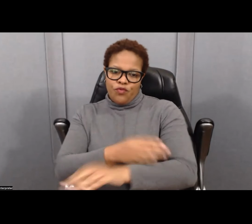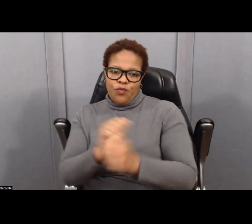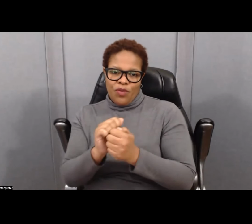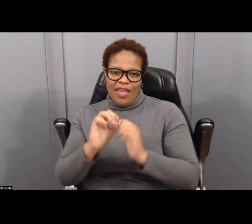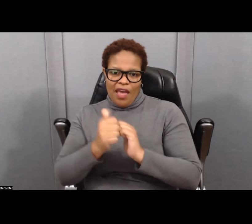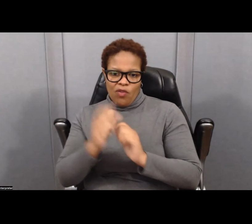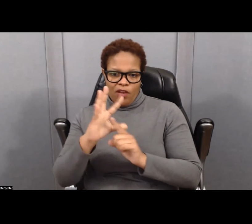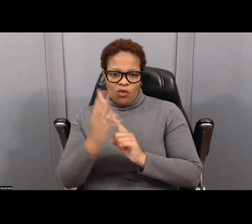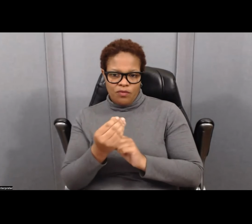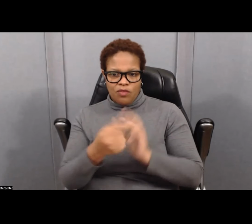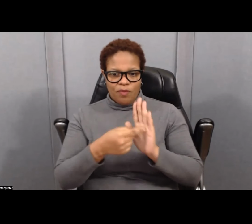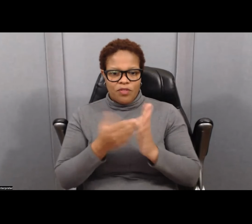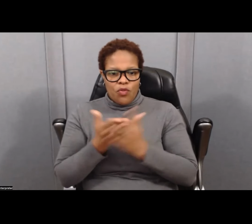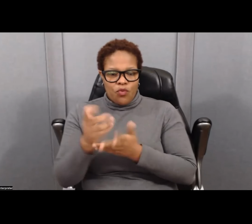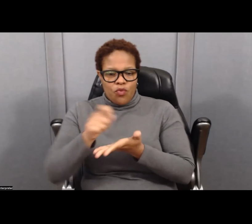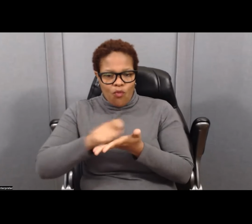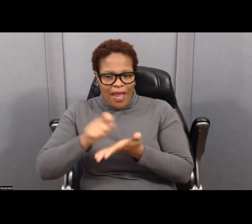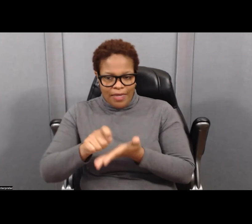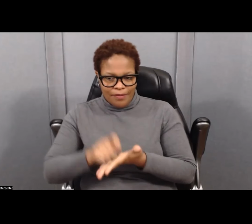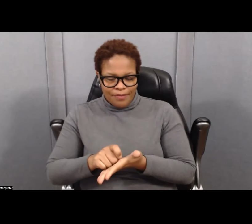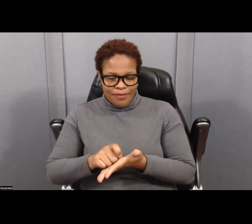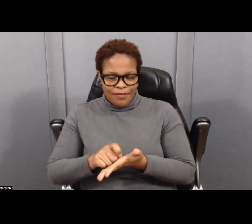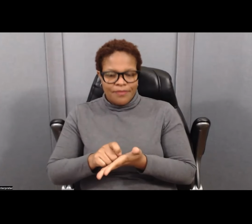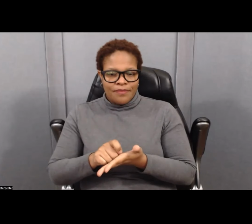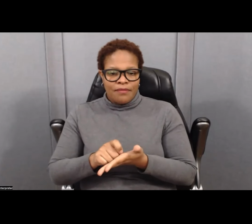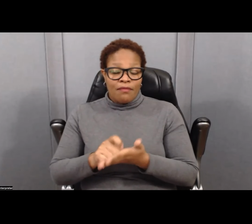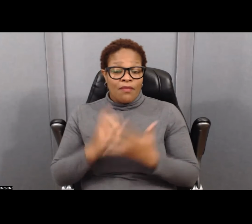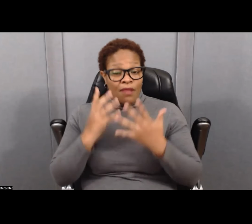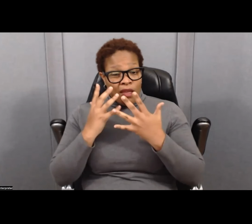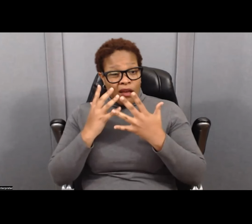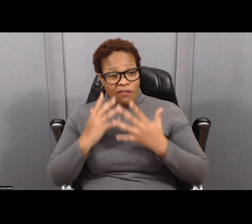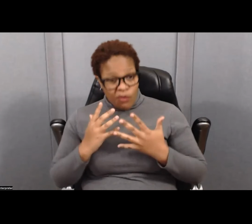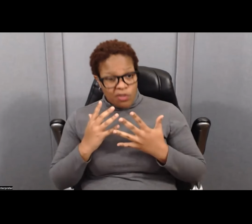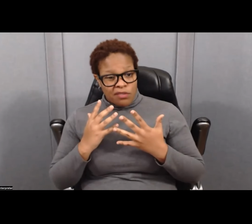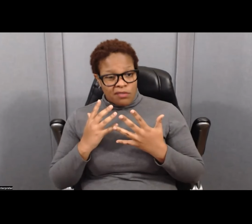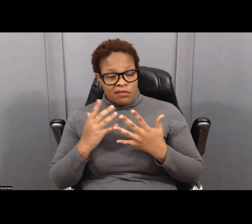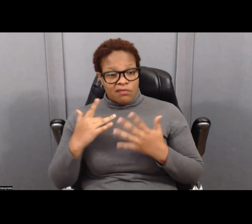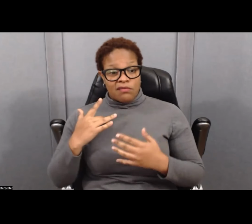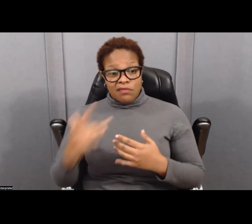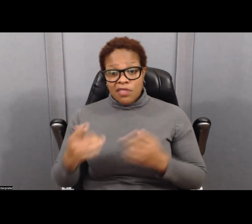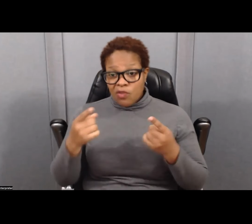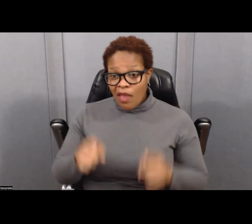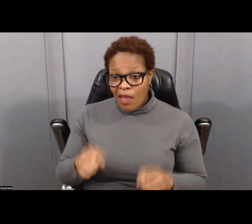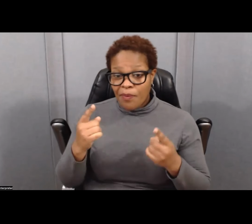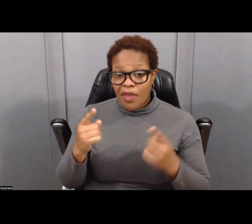through the writing and whatnot. The unfortunate thing is that what happens is that audio description,